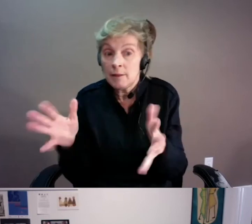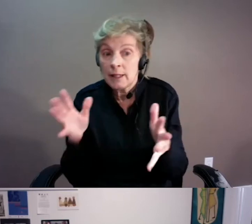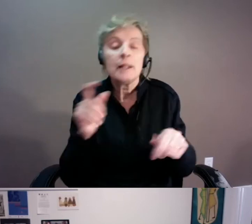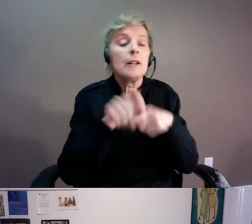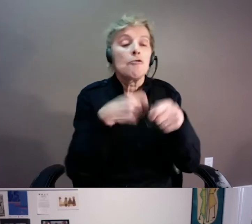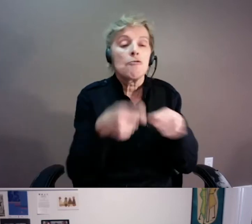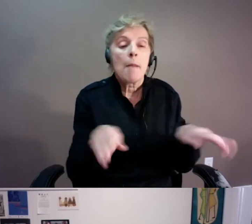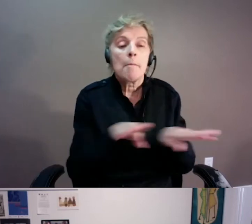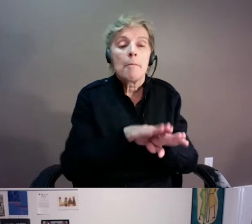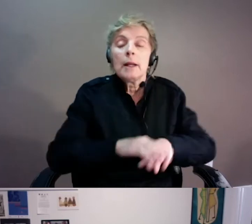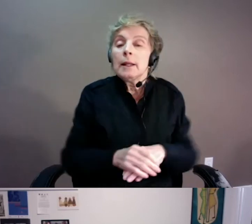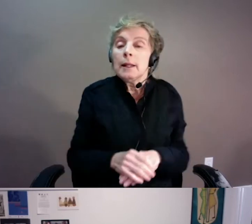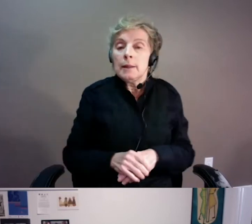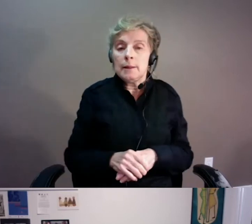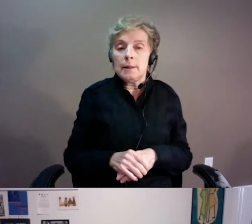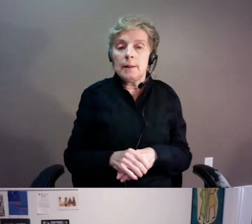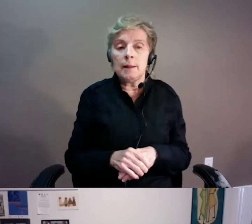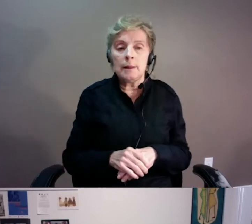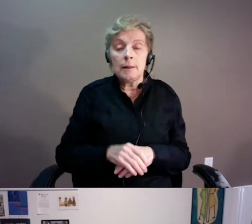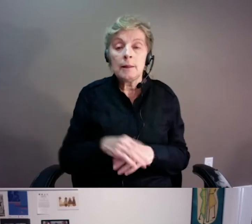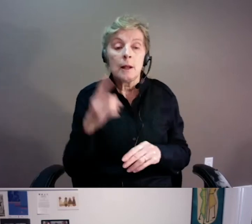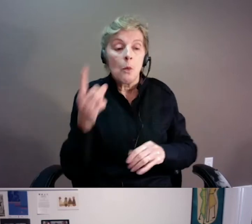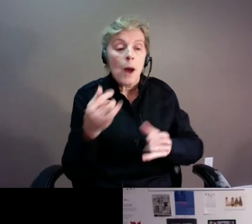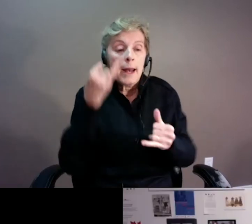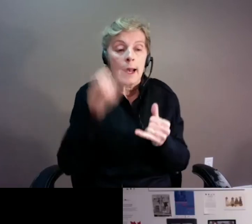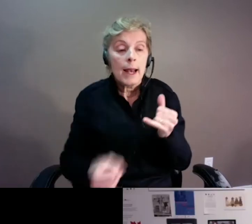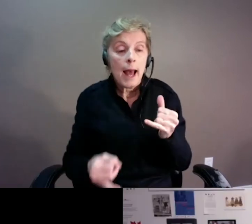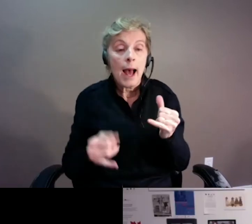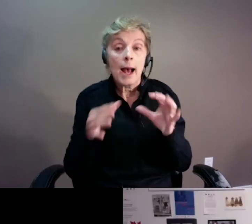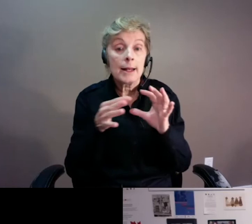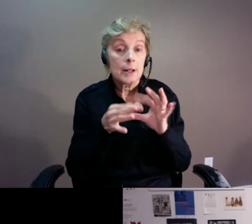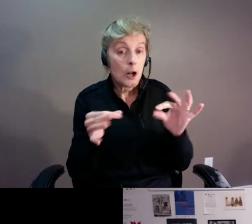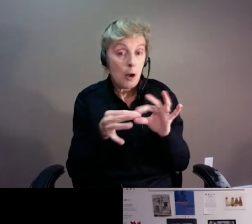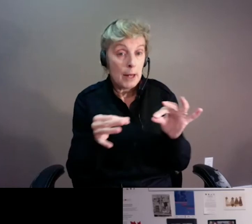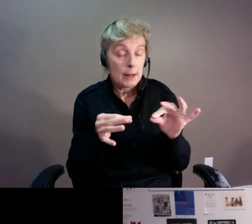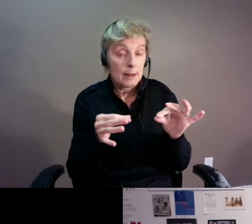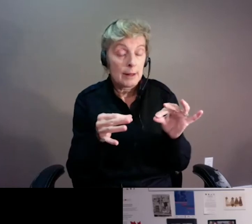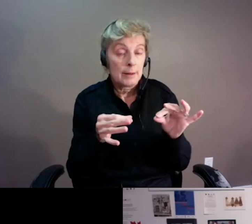I had one last quick comment, Ambassador Rae, and I always take the opportunity when I meet with